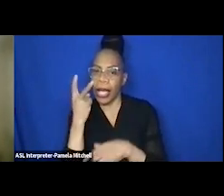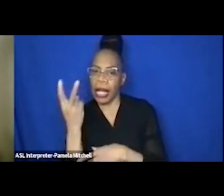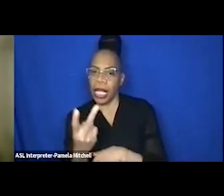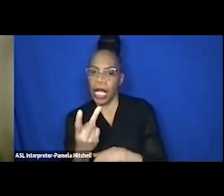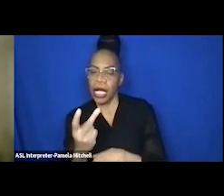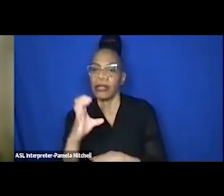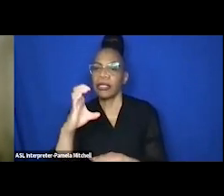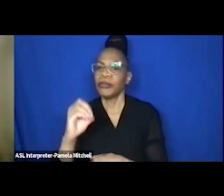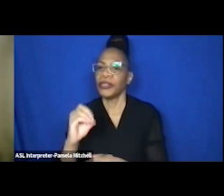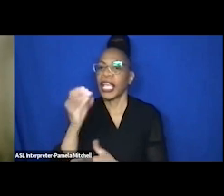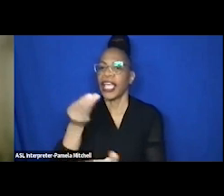in the Texas Balance of State CoC.